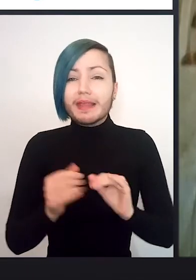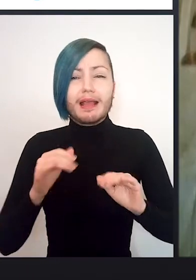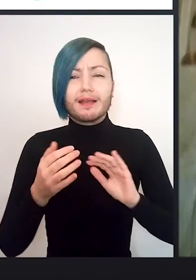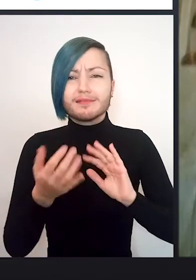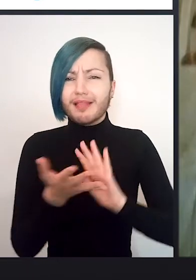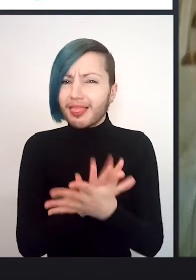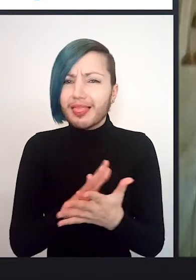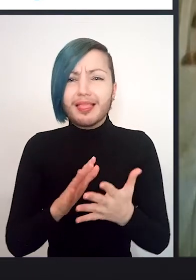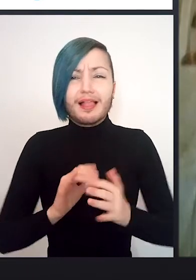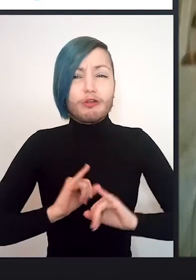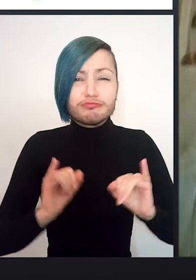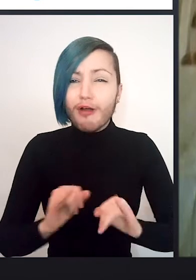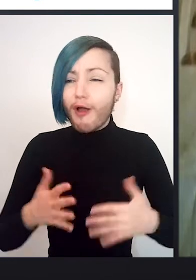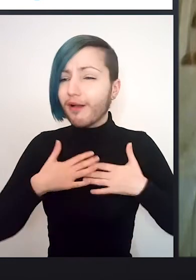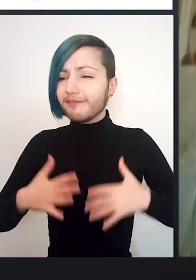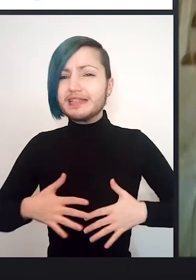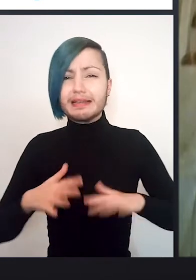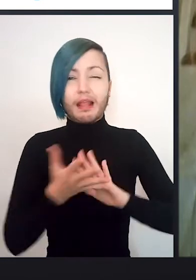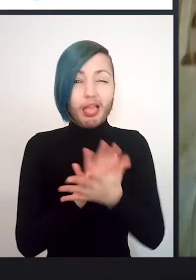going wrong and you're physically falling apart.